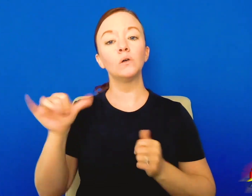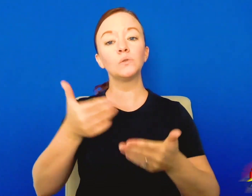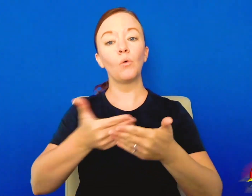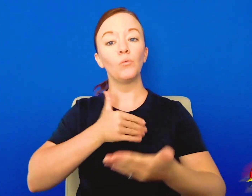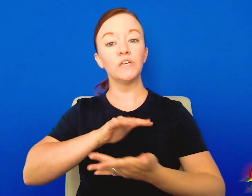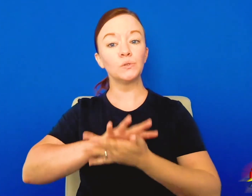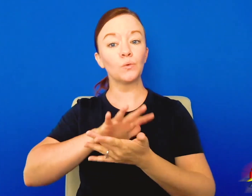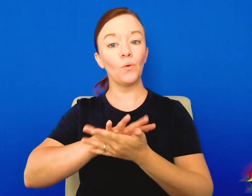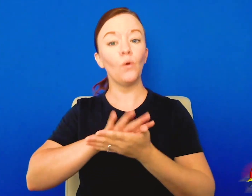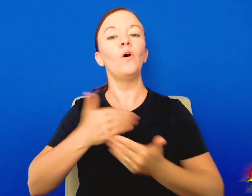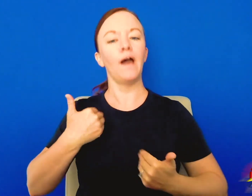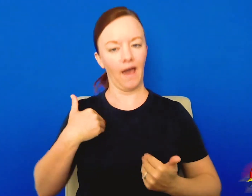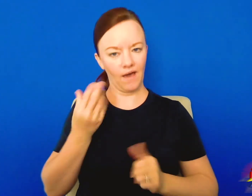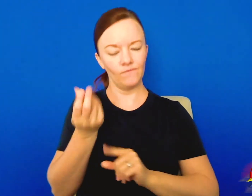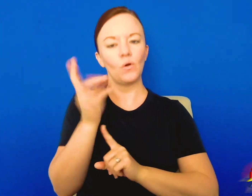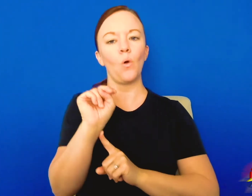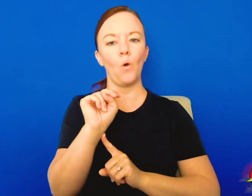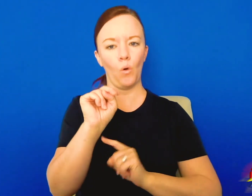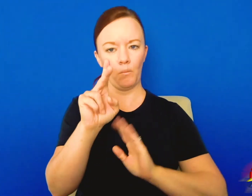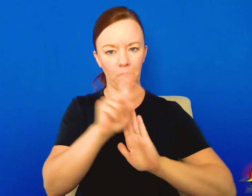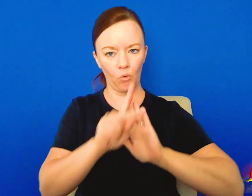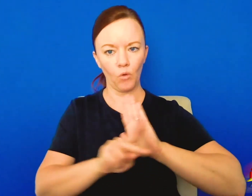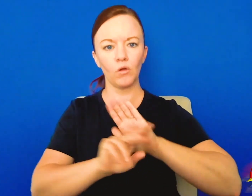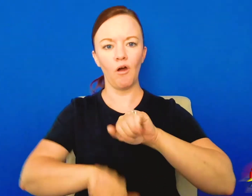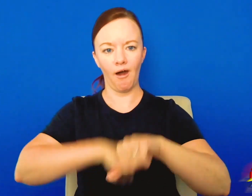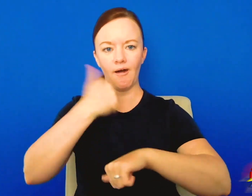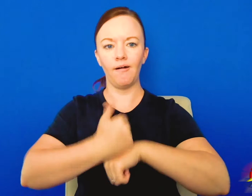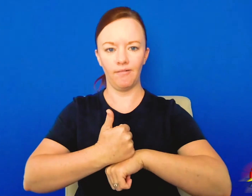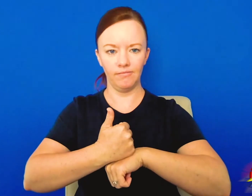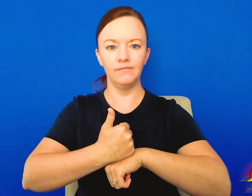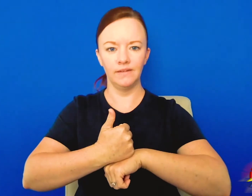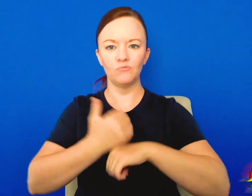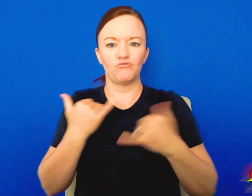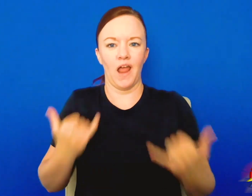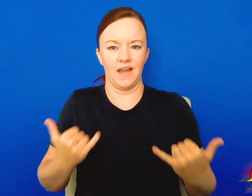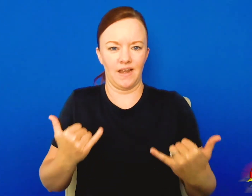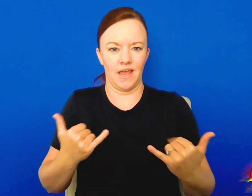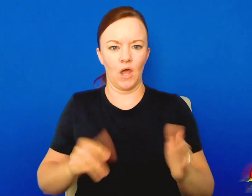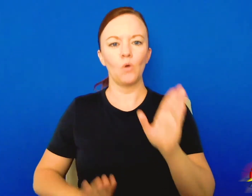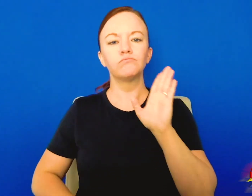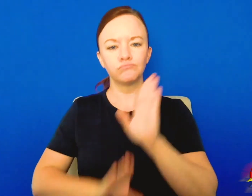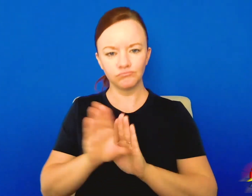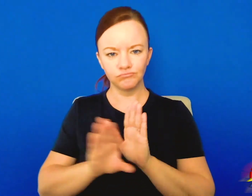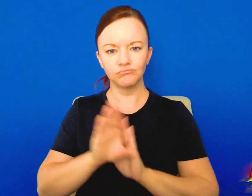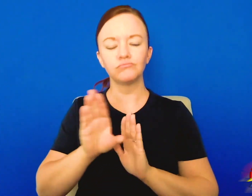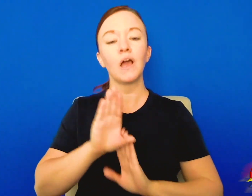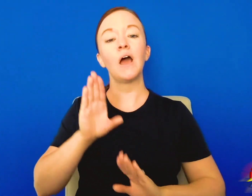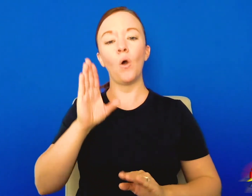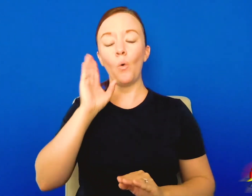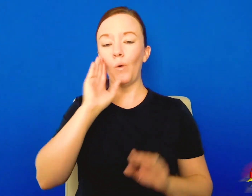ALSO, THE PRESCHOOLS HAVE PROTOCOLS THAT THEY ARE DEVELOPING AND STAFF WILL RECEIVE GUIDANCE FROM THEIR